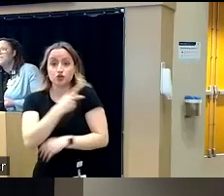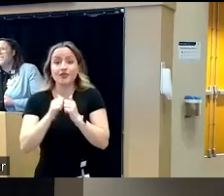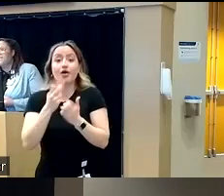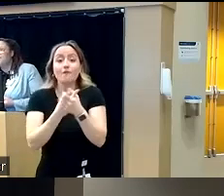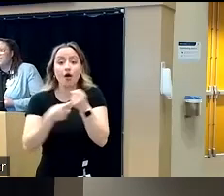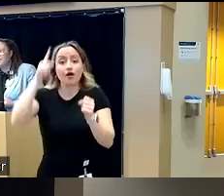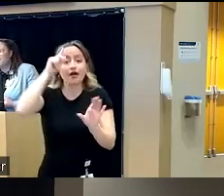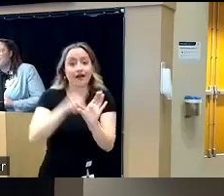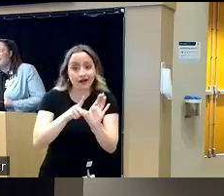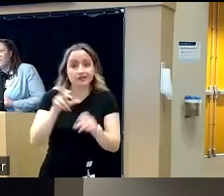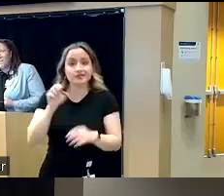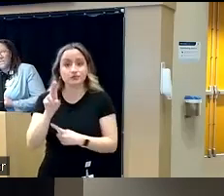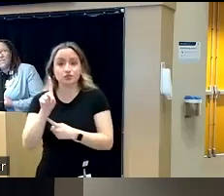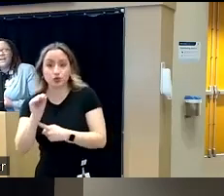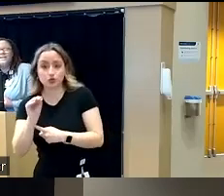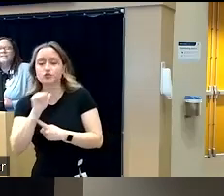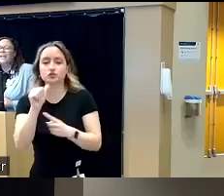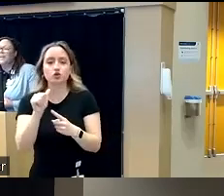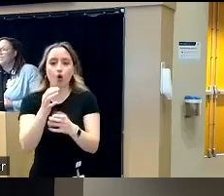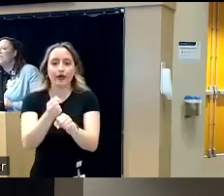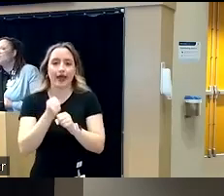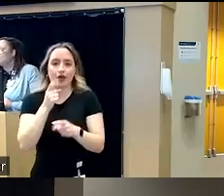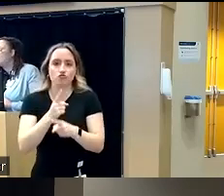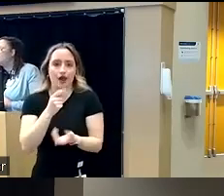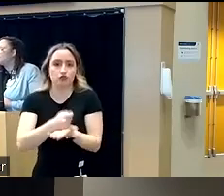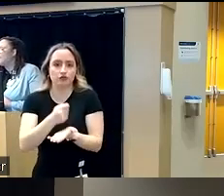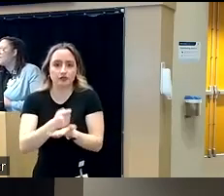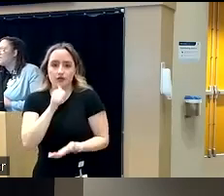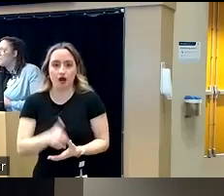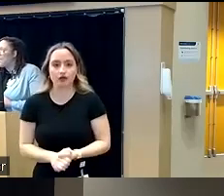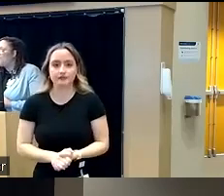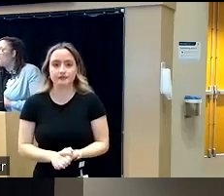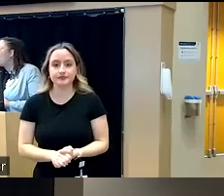some of this is related to engagement right and challenges related to engagement when you have